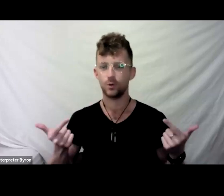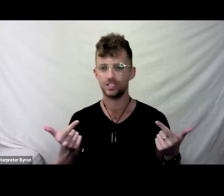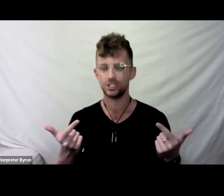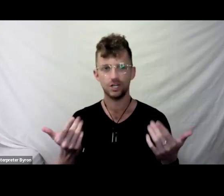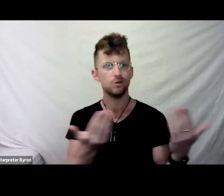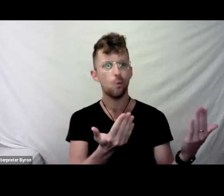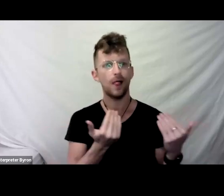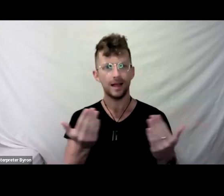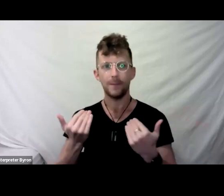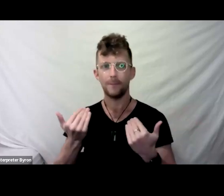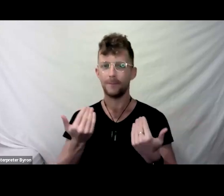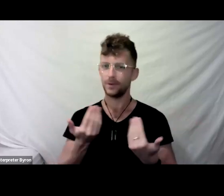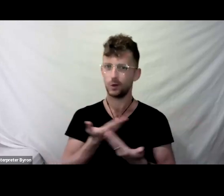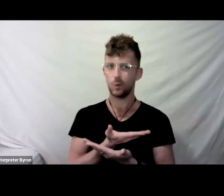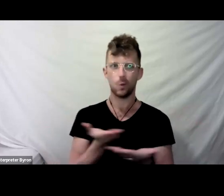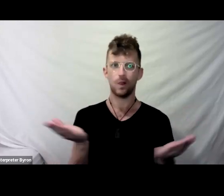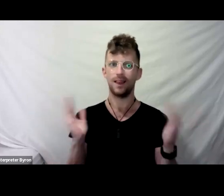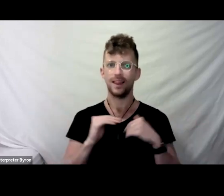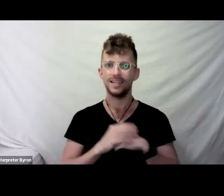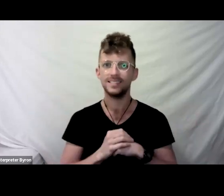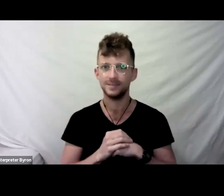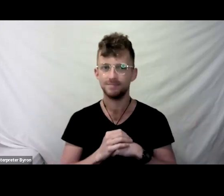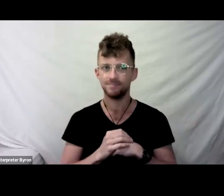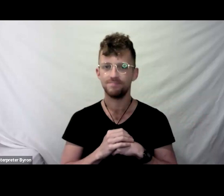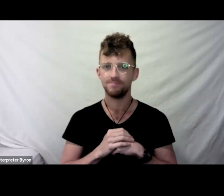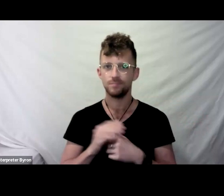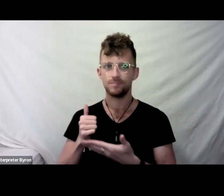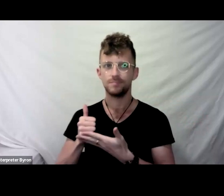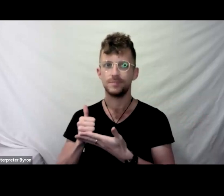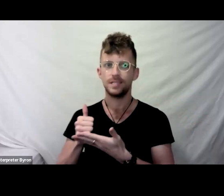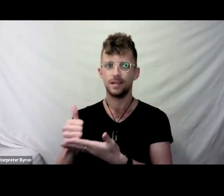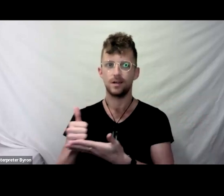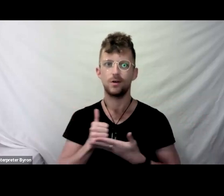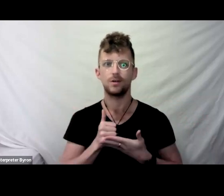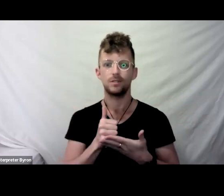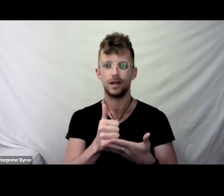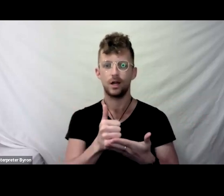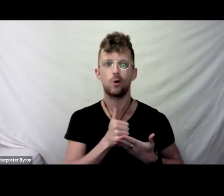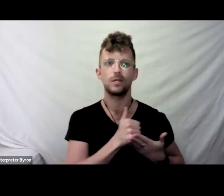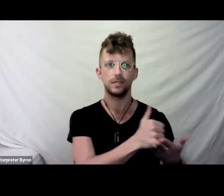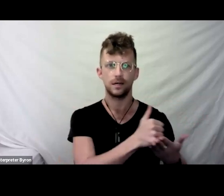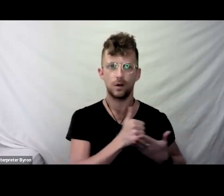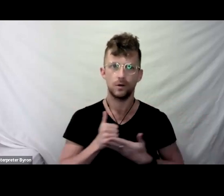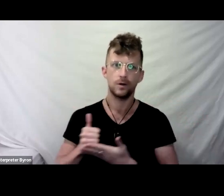ngā reo tēnā koutou, tēnā koutou, tēnā koutou katoa.